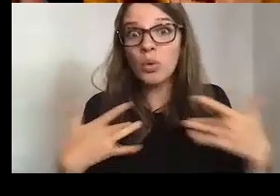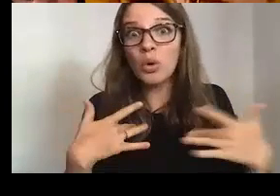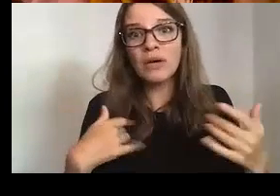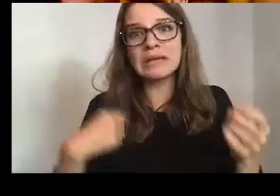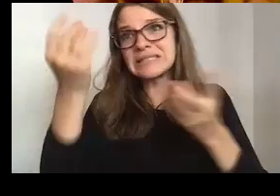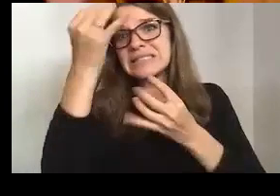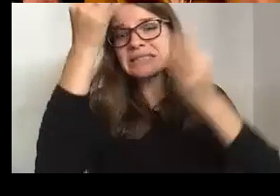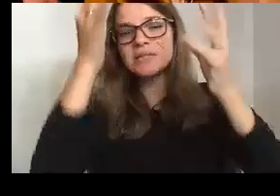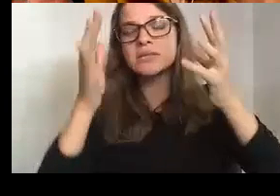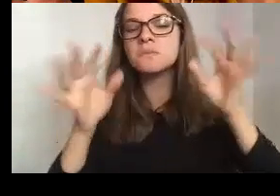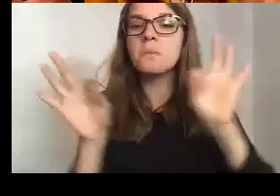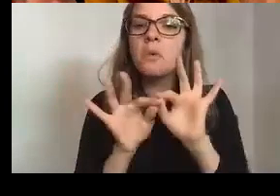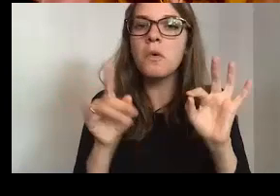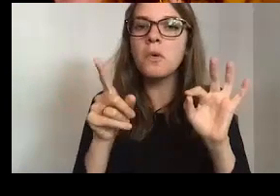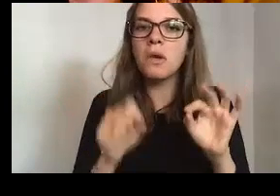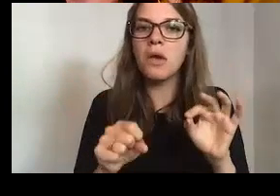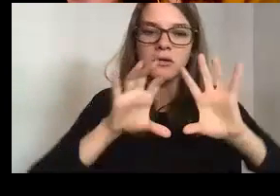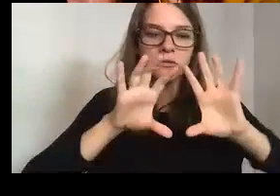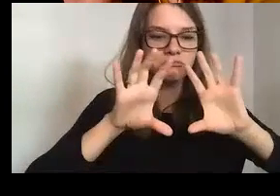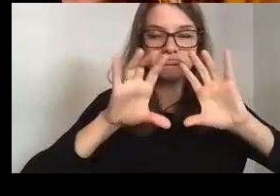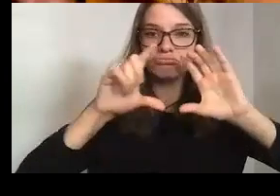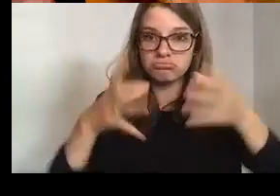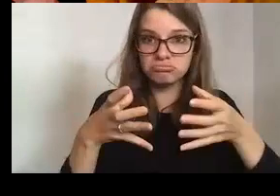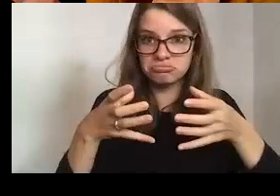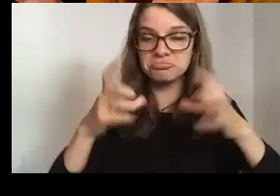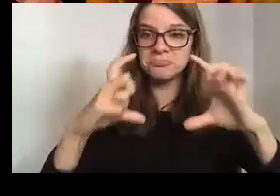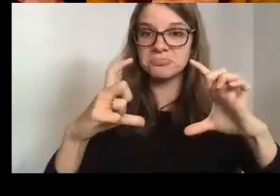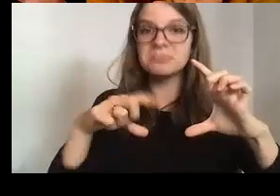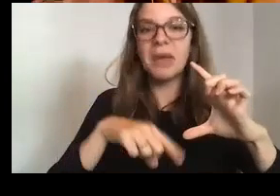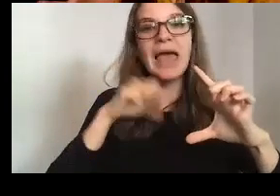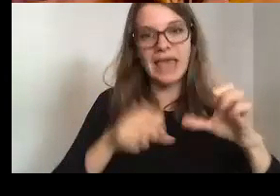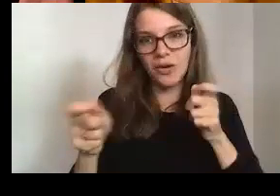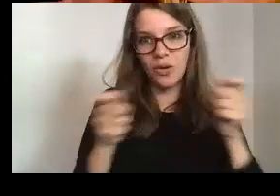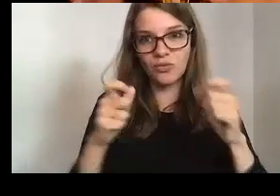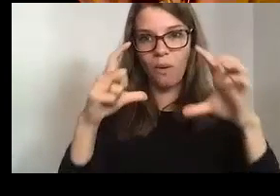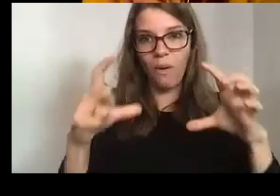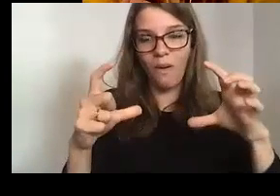just categorizing them into I can control these I can't control these can really help us just know